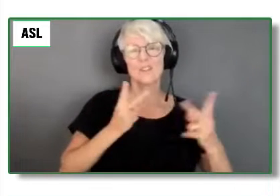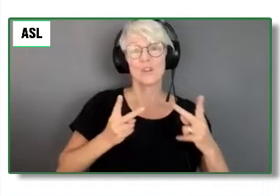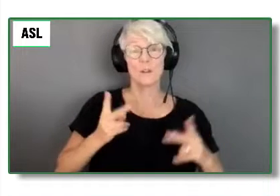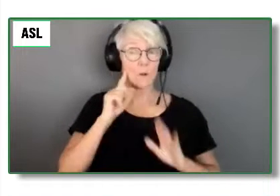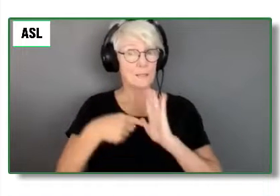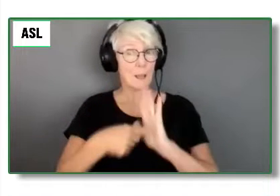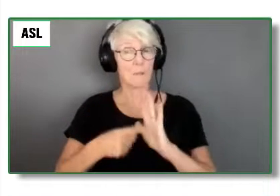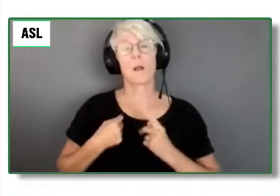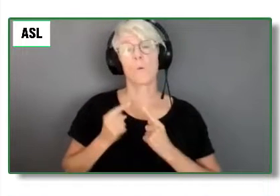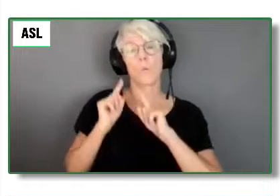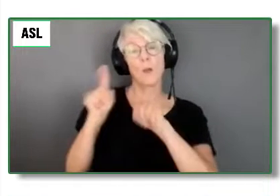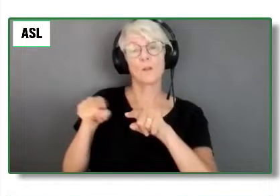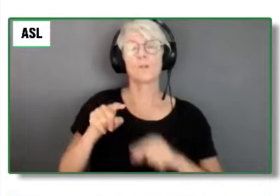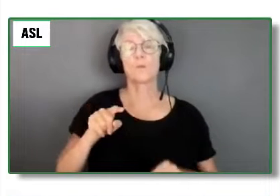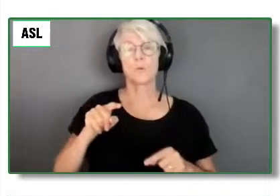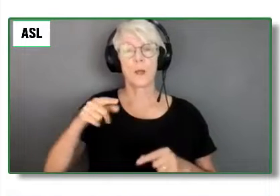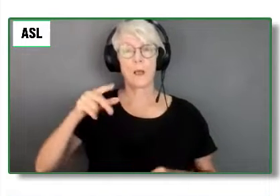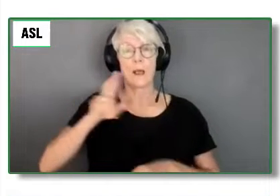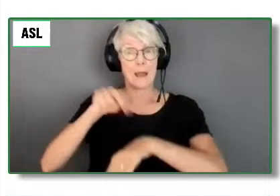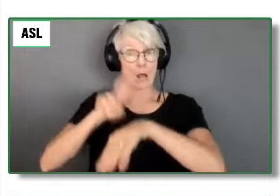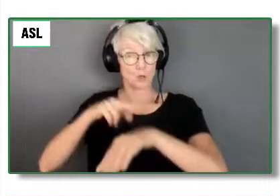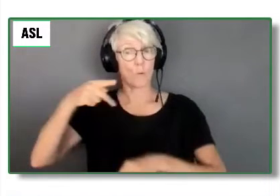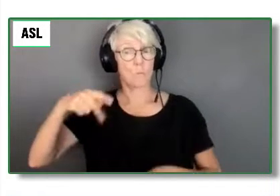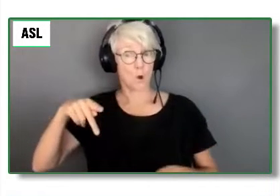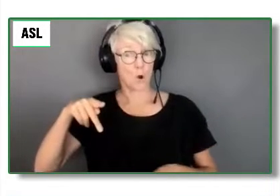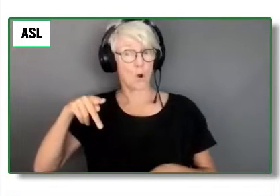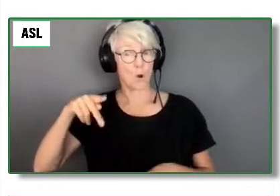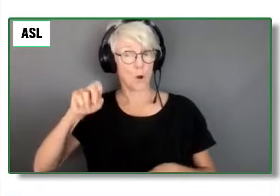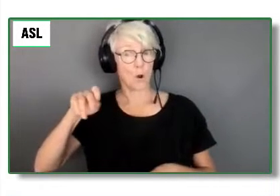and the ranger told me about a trail that left from behind the visitor center